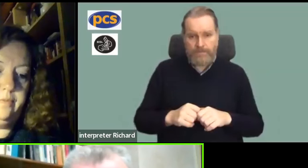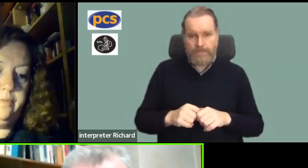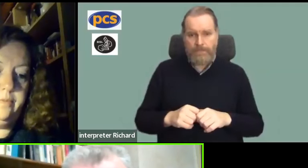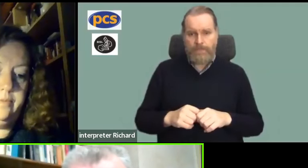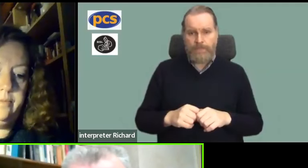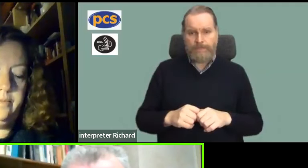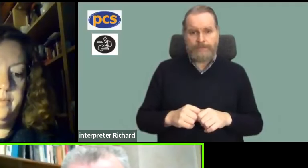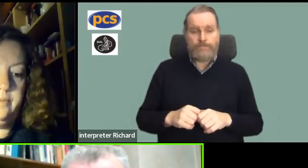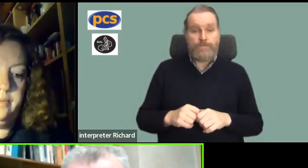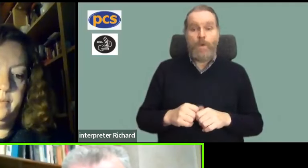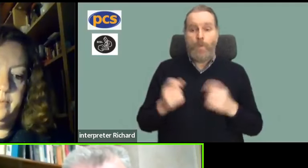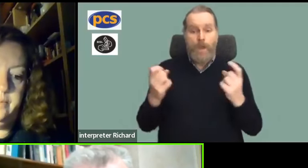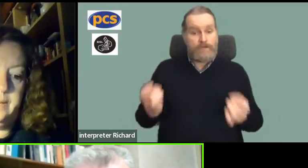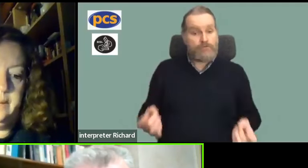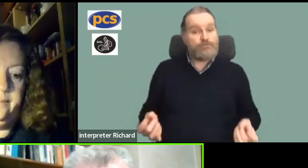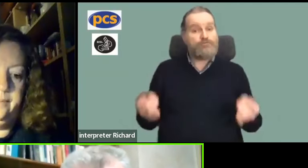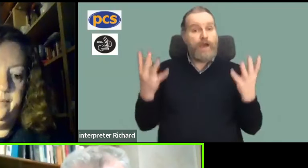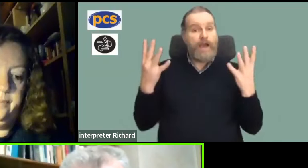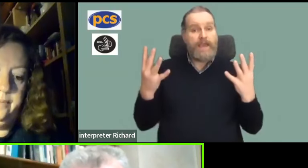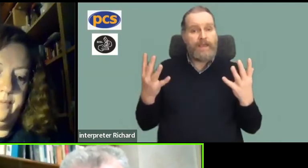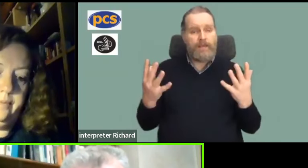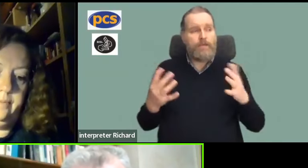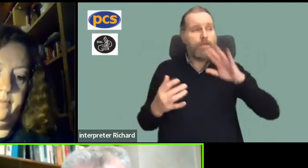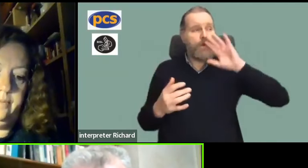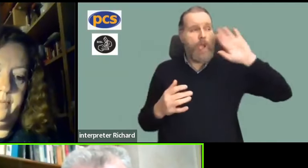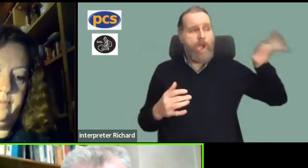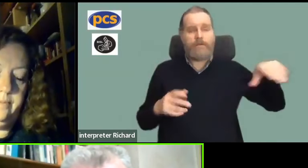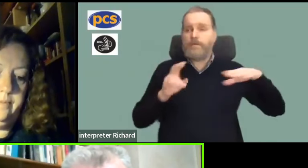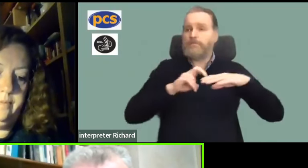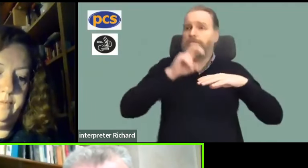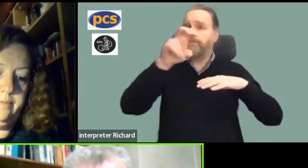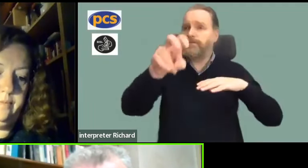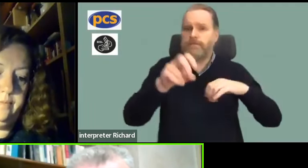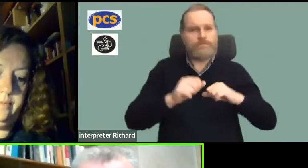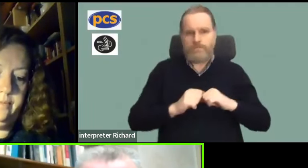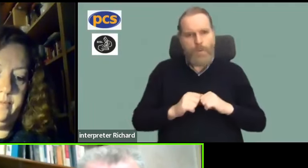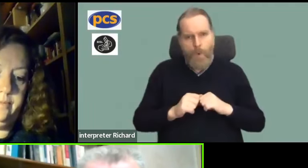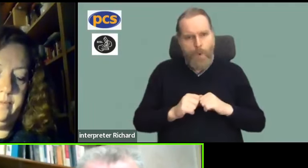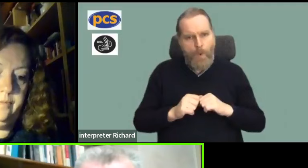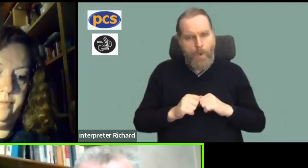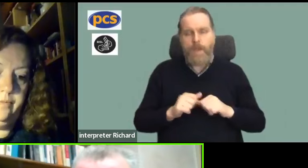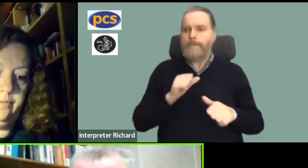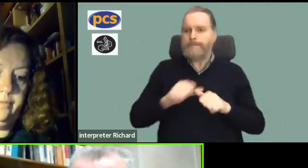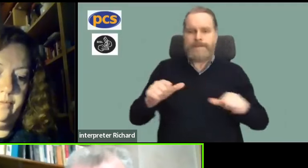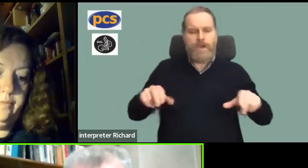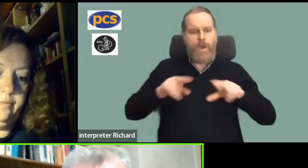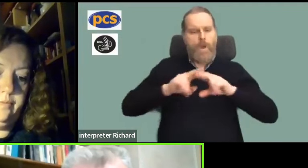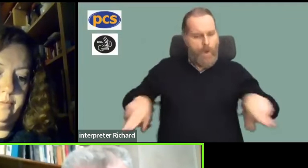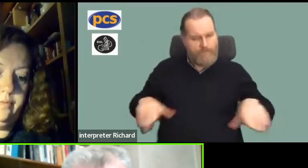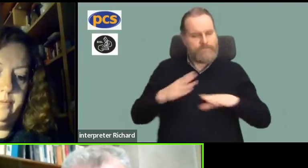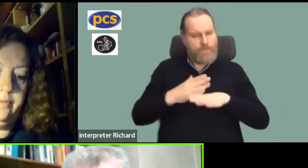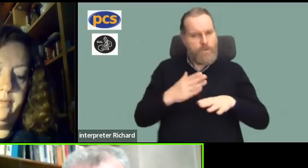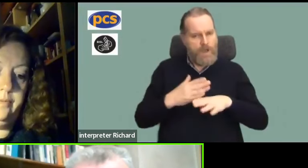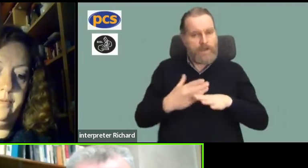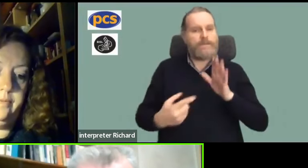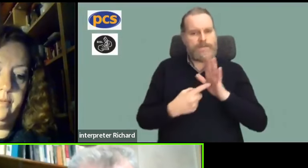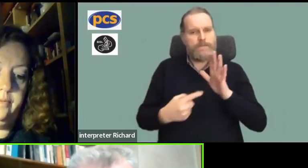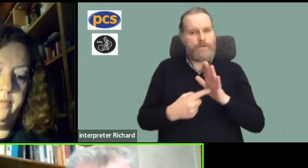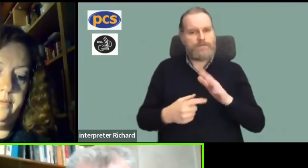to sit here and say is that the oldest trade union principle is no one crossed a picket a picket line, pick a lines of a picket line. Picker lines are there to try to stop People going into work, and you try to encourage people to t to